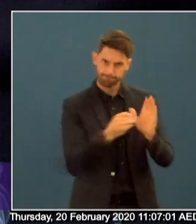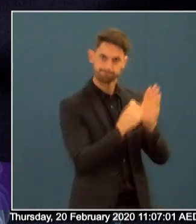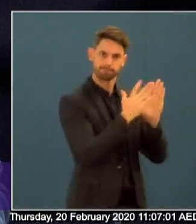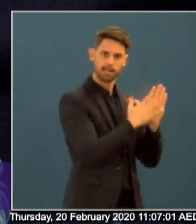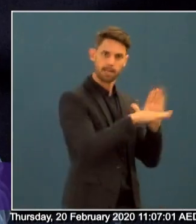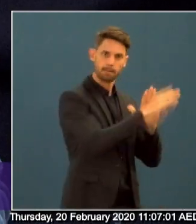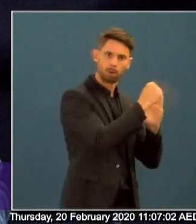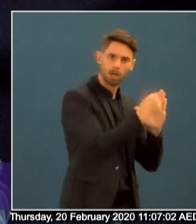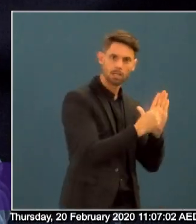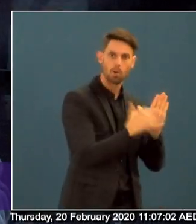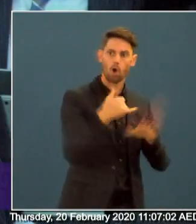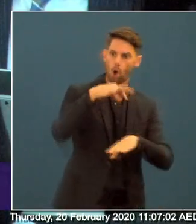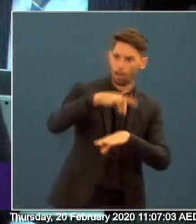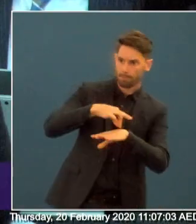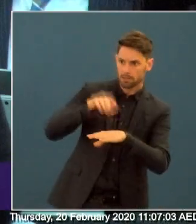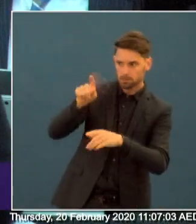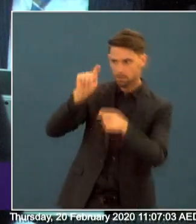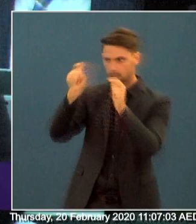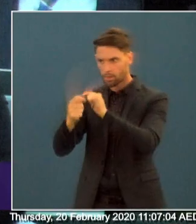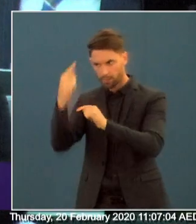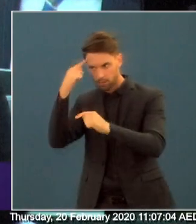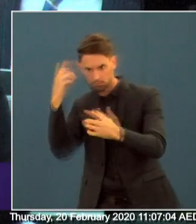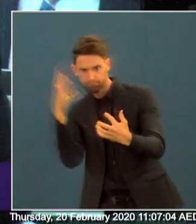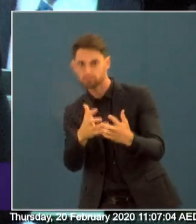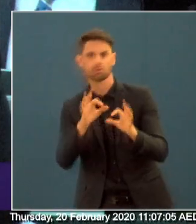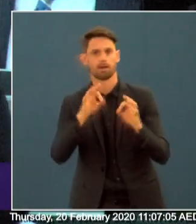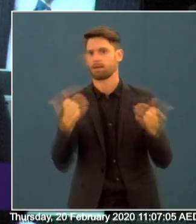So, just breaking that up, in terms of day-to-day practise